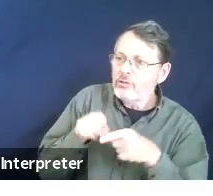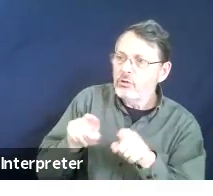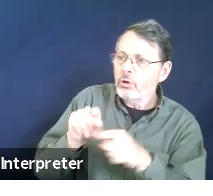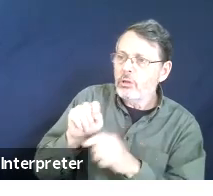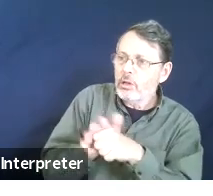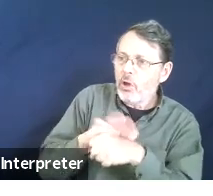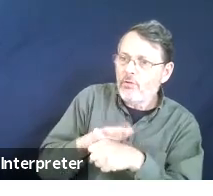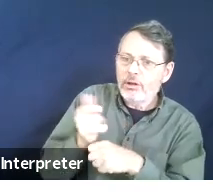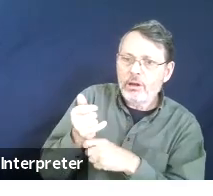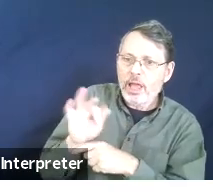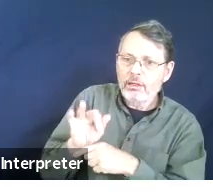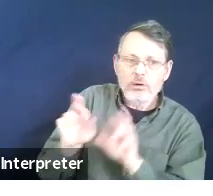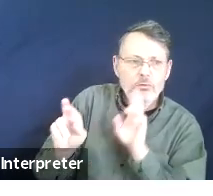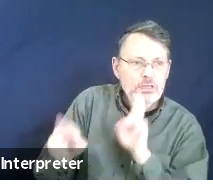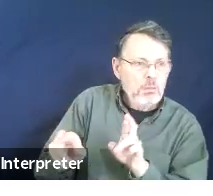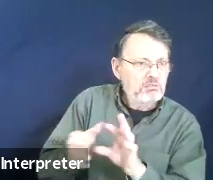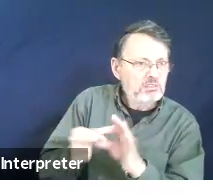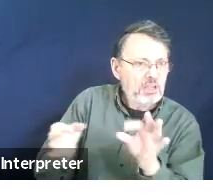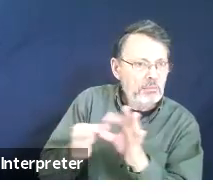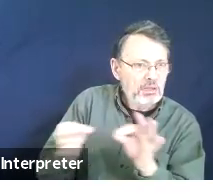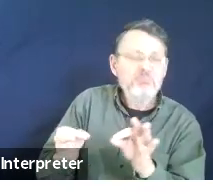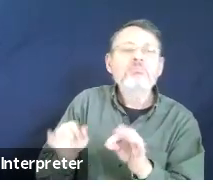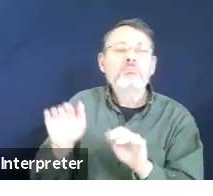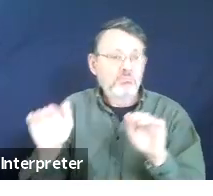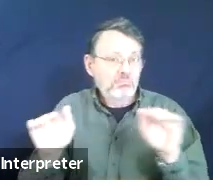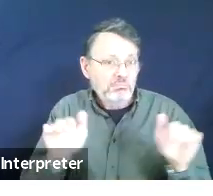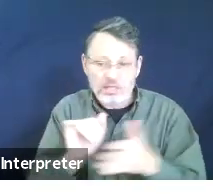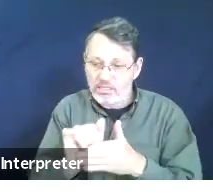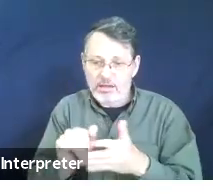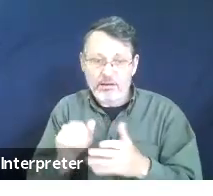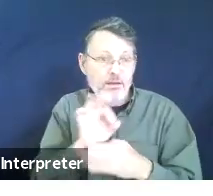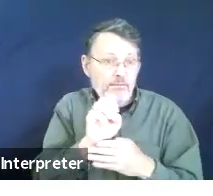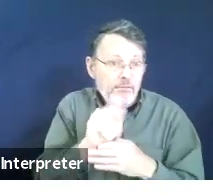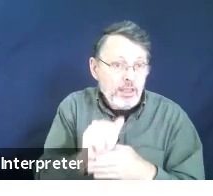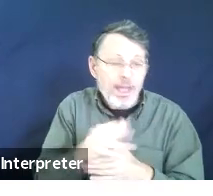reminding FEMA and our partners, our state, local, territorial, tribal partners that